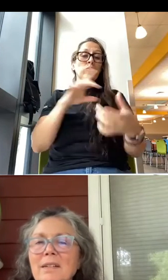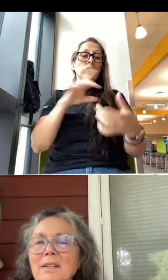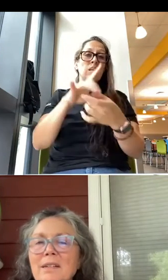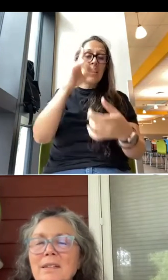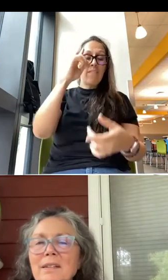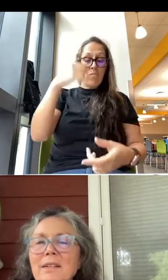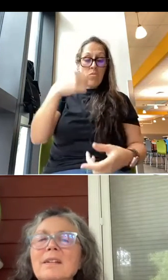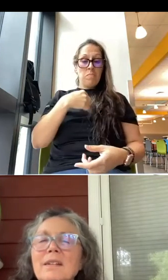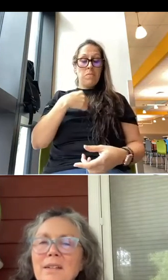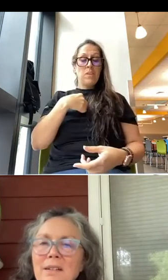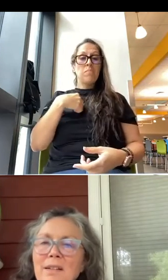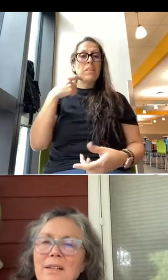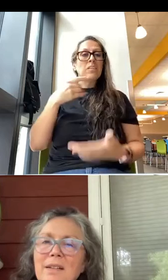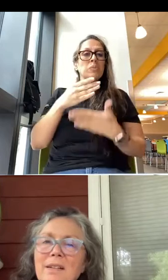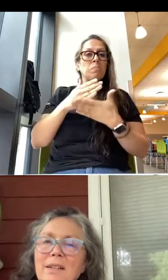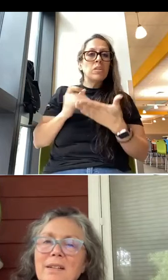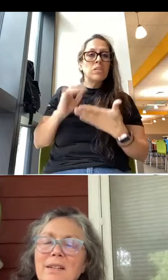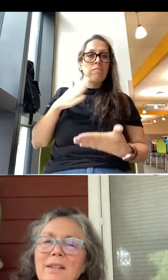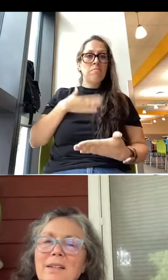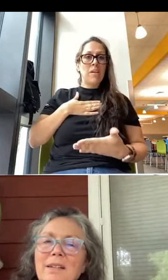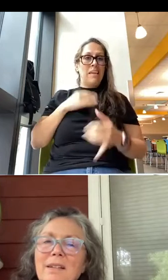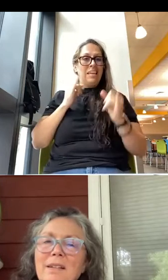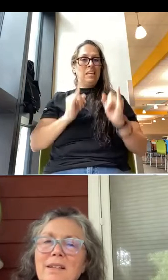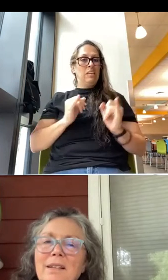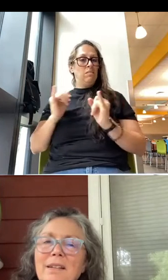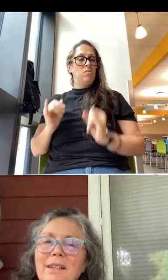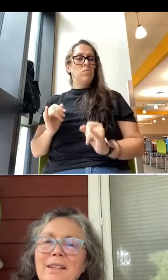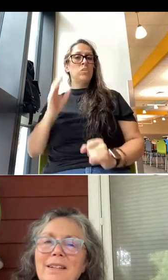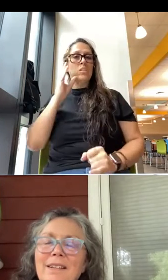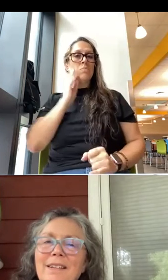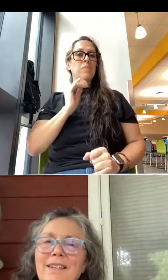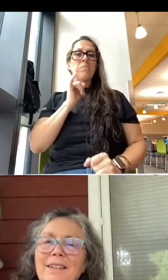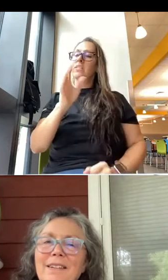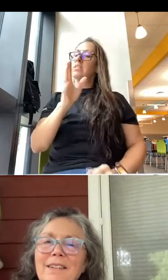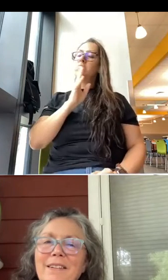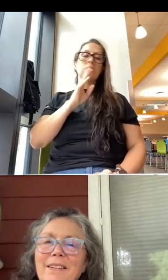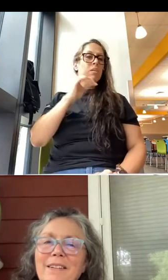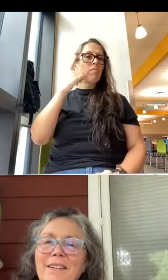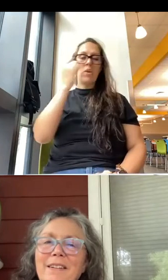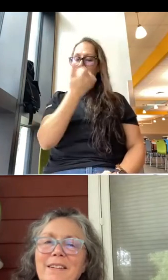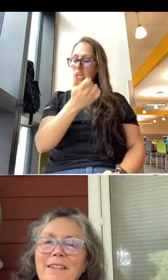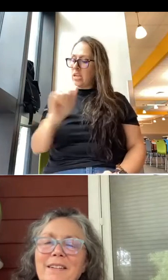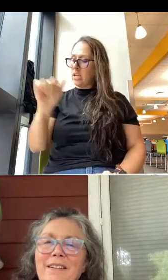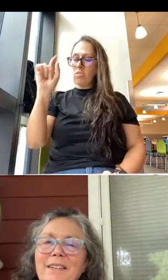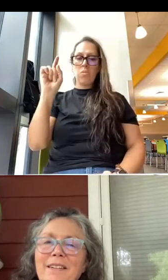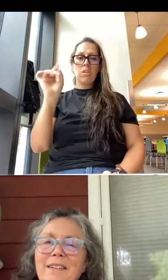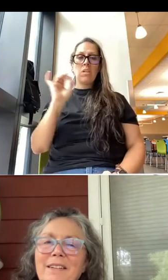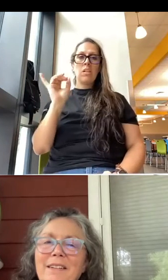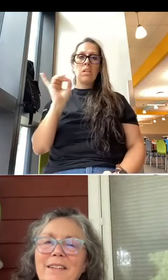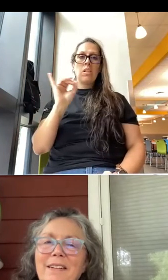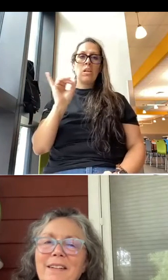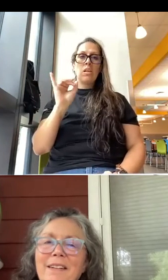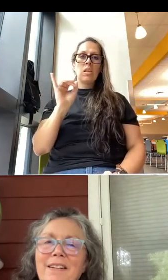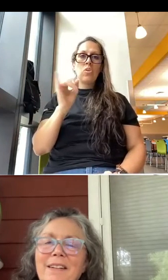experience, I'm not speaking for anyone, really, like, who who doesn't kind of come from where I'm coming from on this,